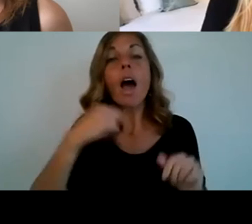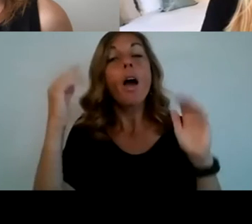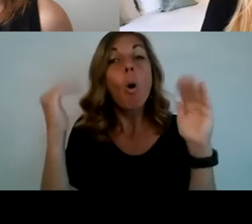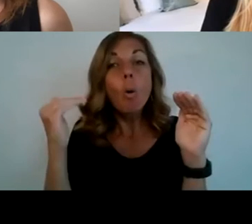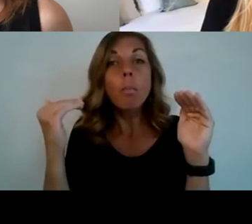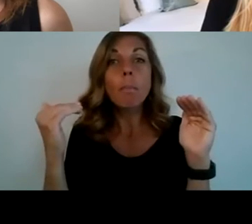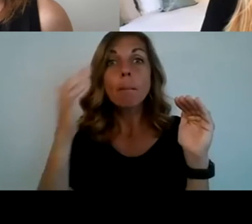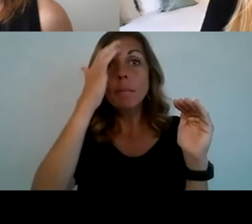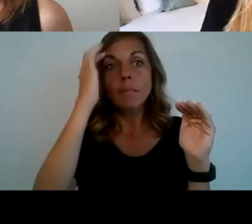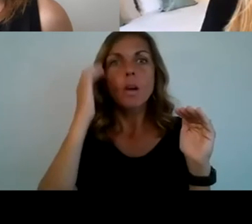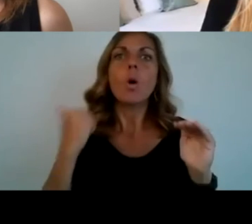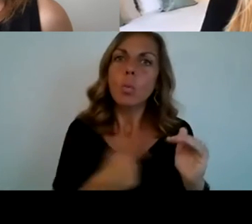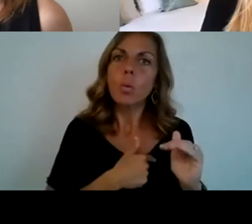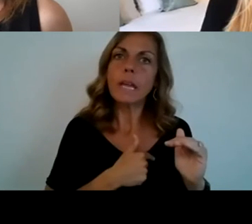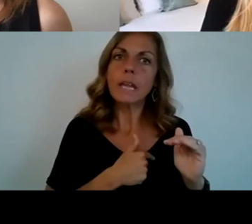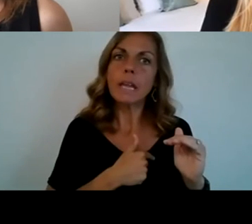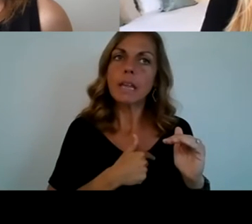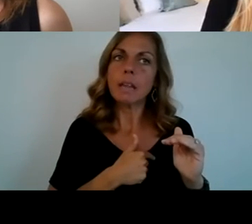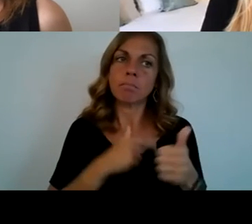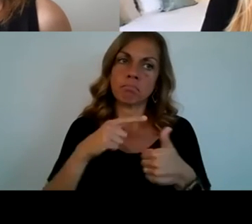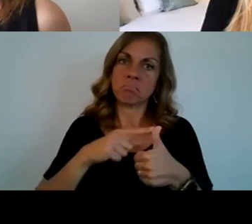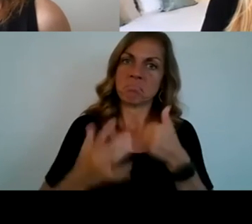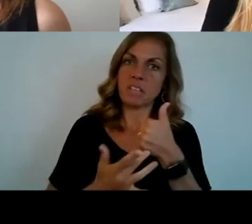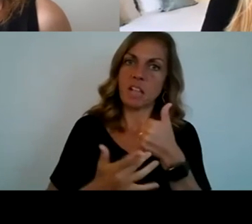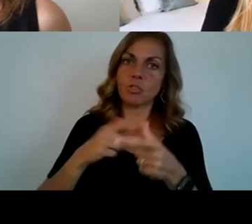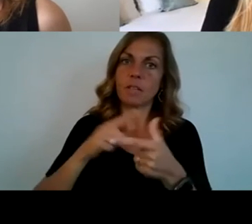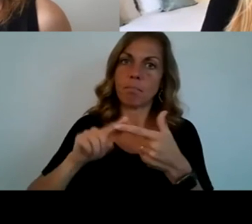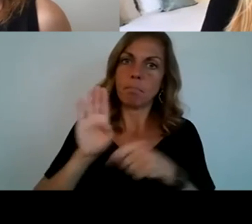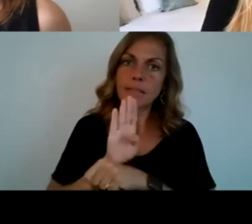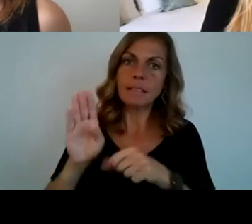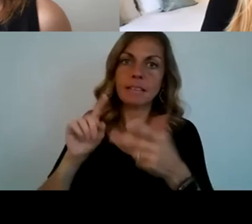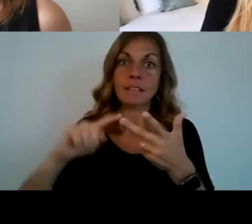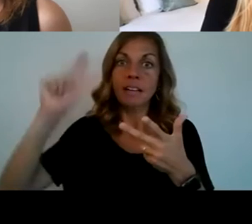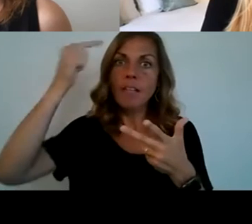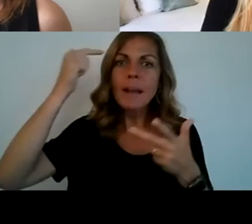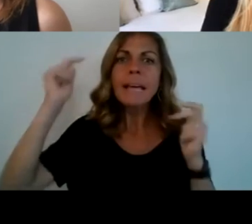as well as government, can play a bigger role in coming up with solutions. Because there's